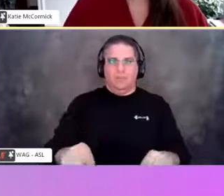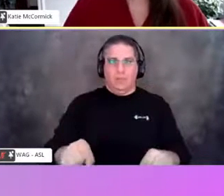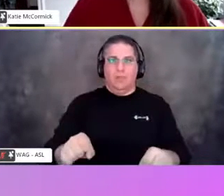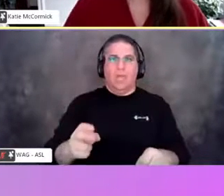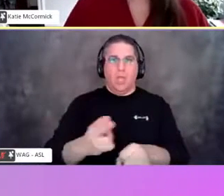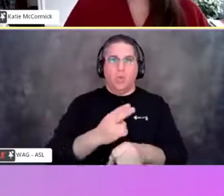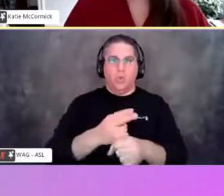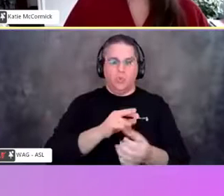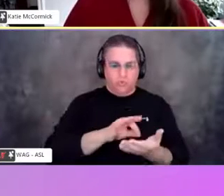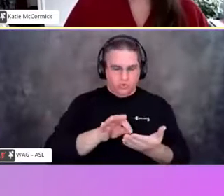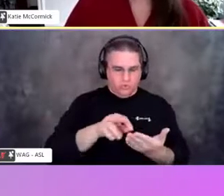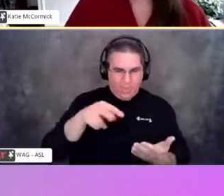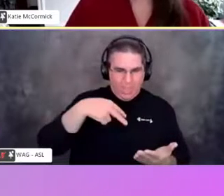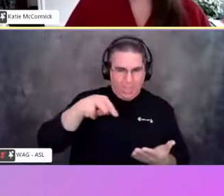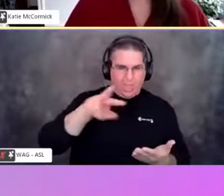of for digital